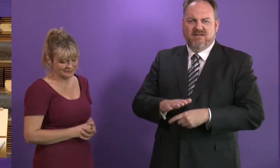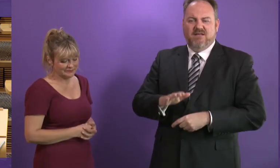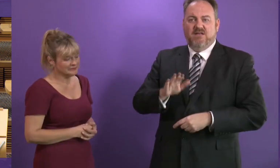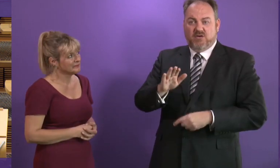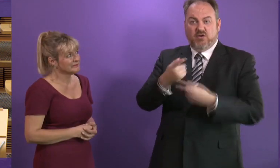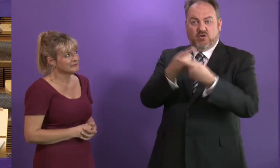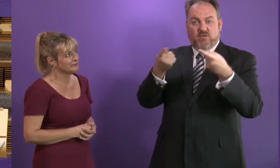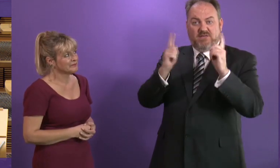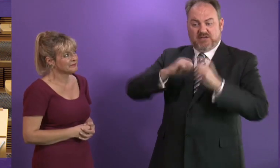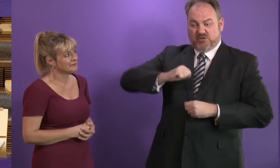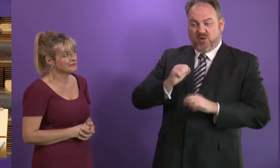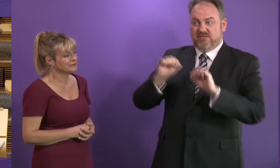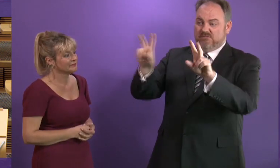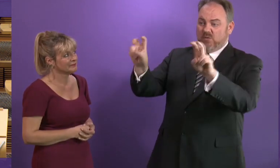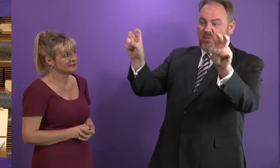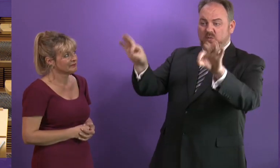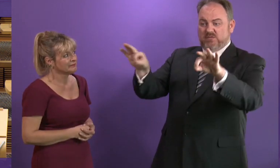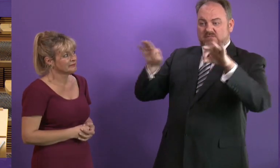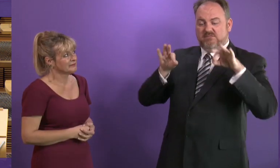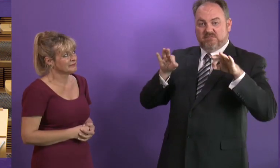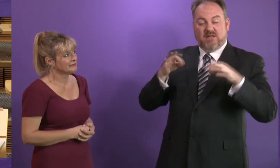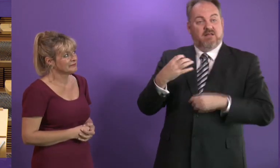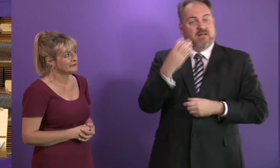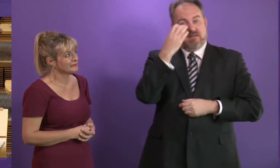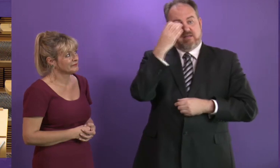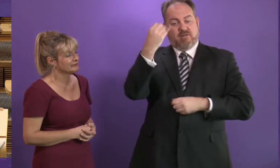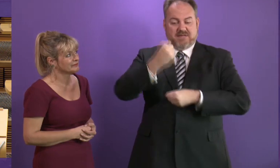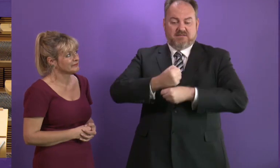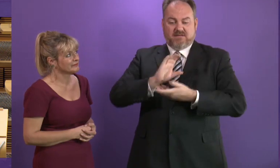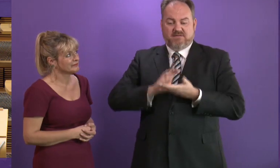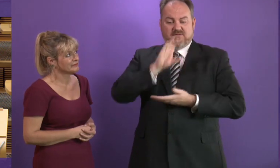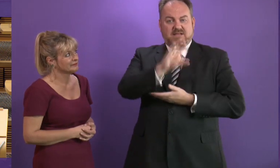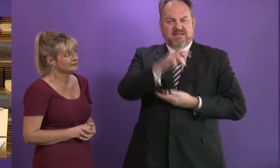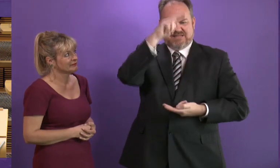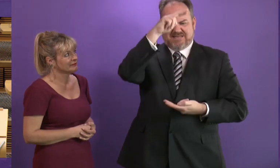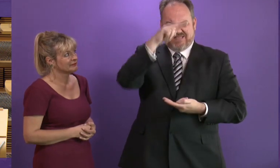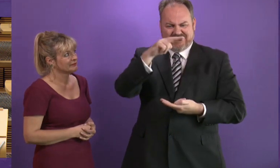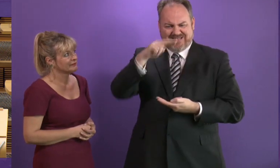“Government funding for universities is decreasing at a faster rate than the Scottish